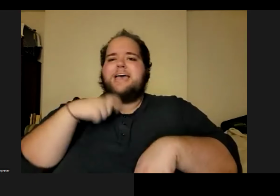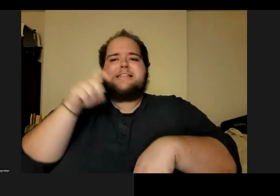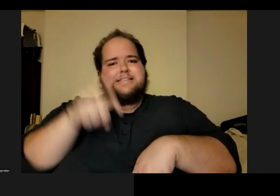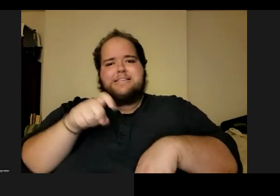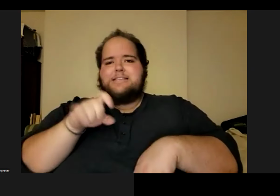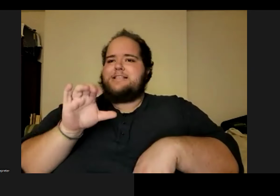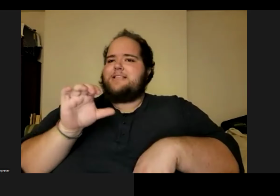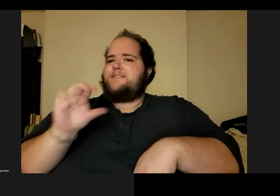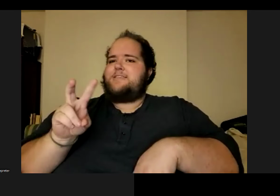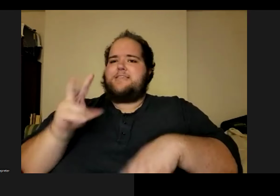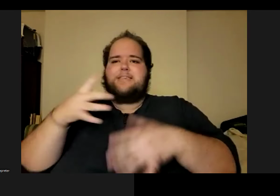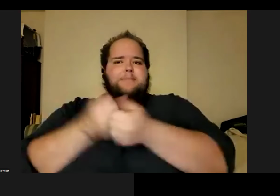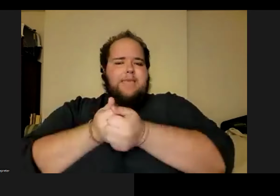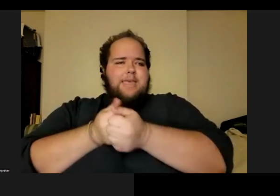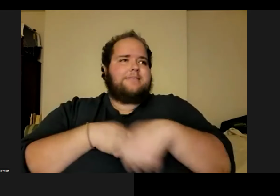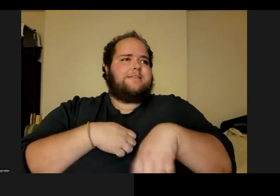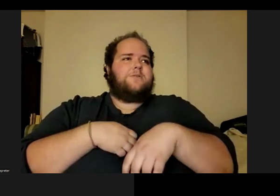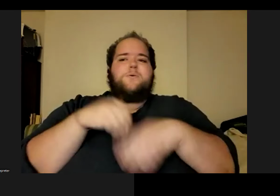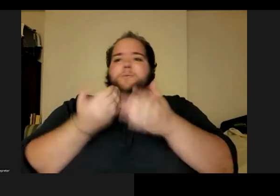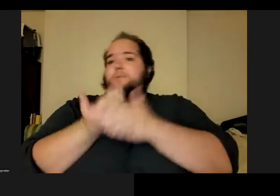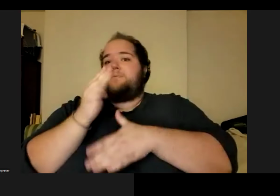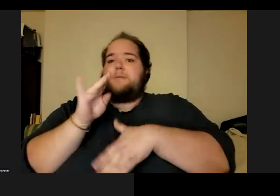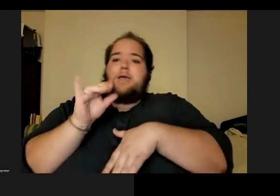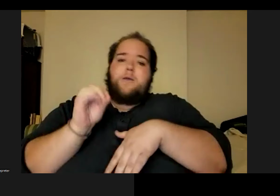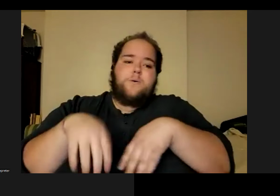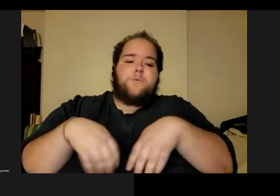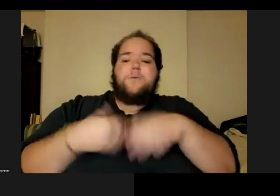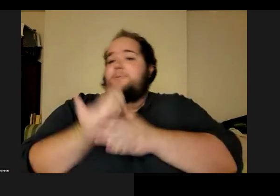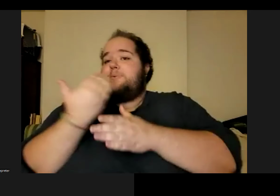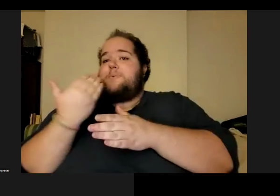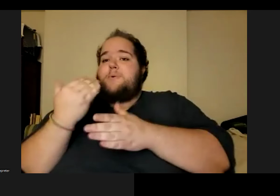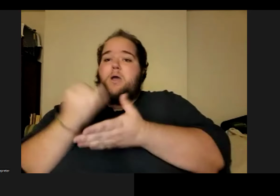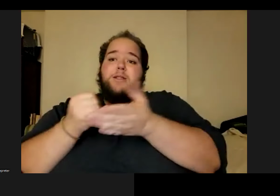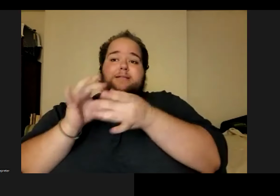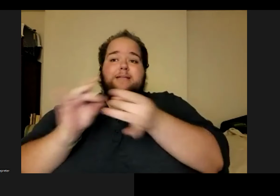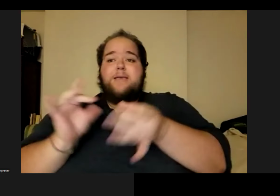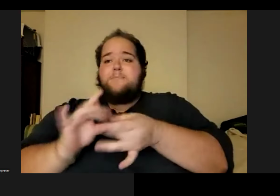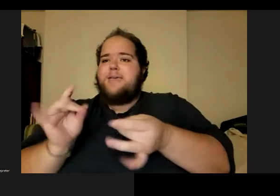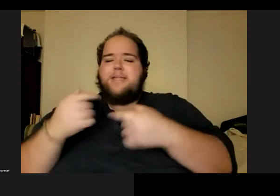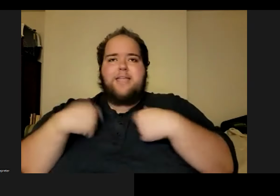write a bio and you should write an artist statement. And I'm panicking. I'm like, I have to do all of these things.